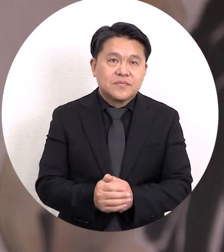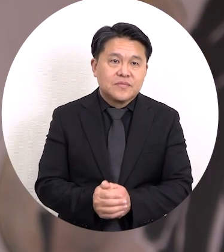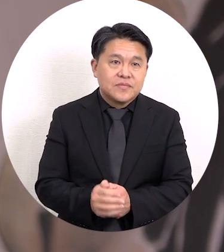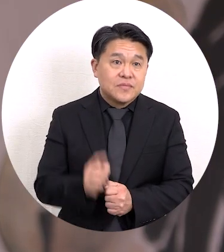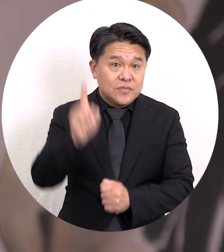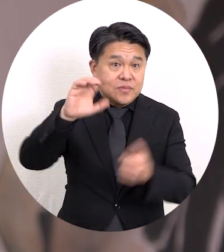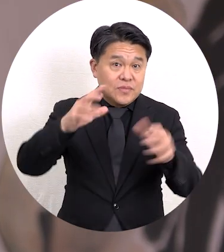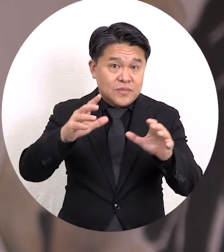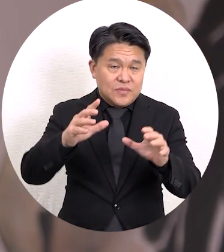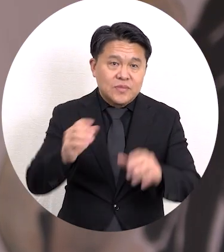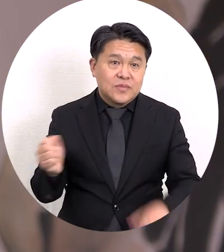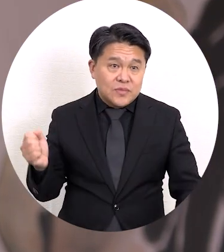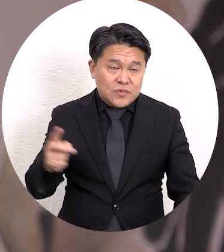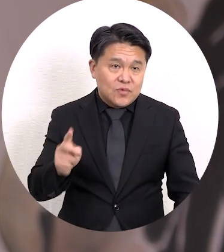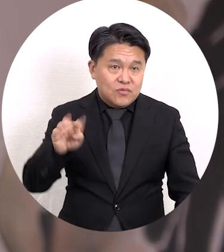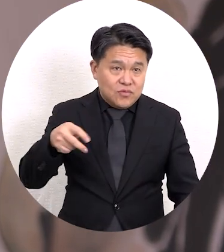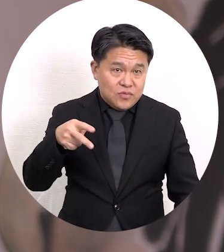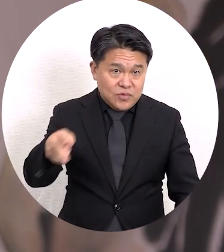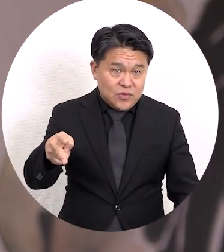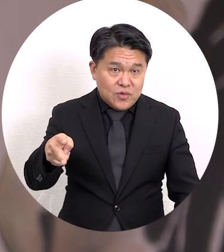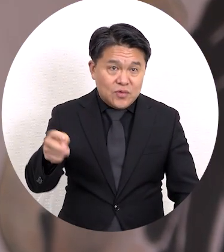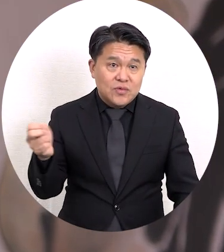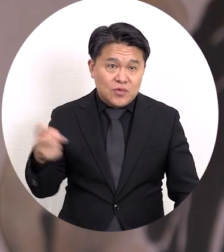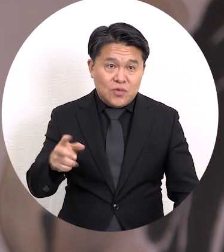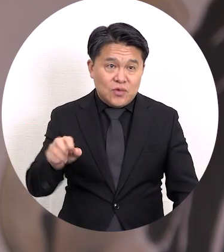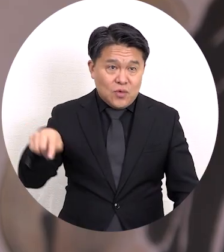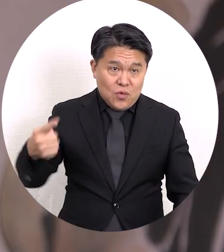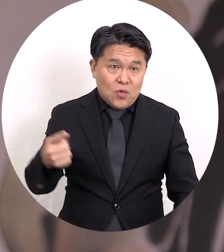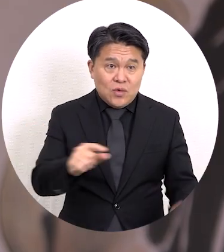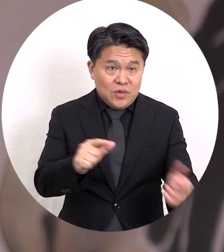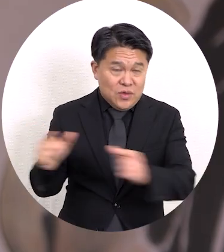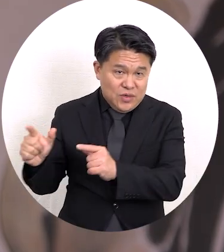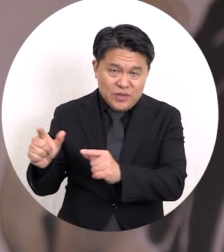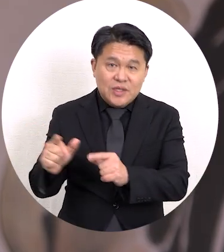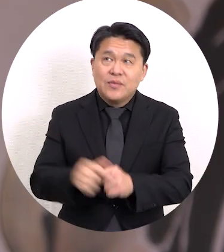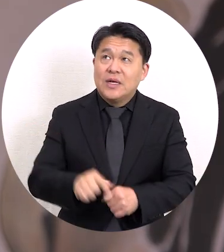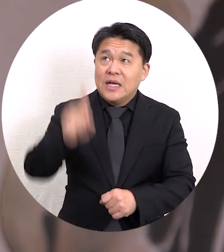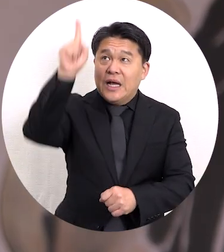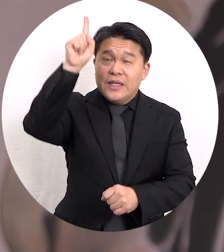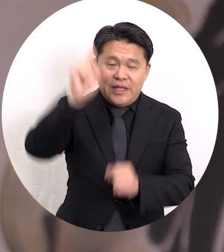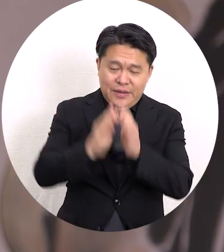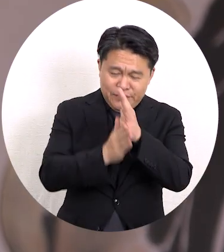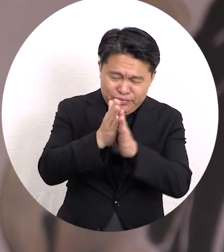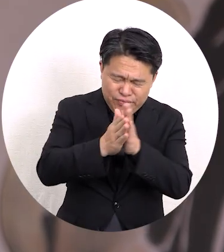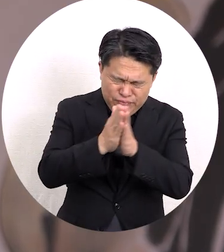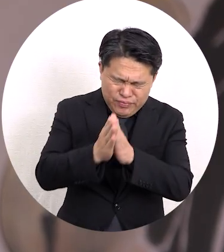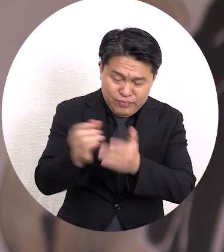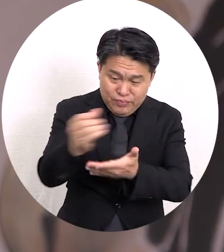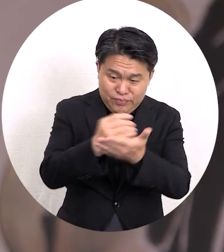such as the Dongmaeng of Goguryeo, the Yeongo of Buyeo, and the Mucheon, which are all part of the ritual ceremonies. In the Cheon ritual ceremonies, if we look at them...